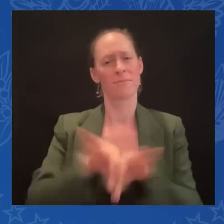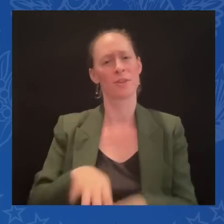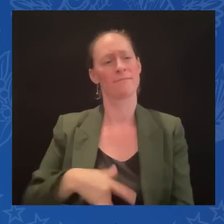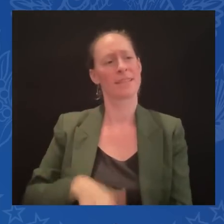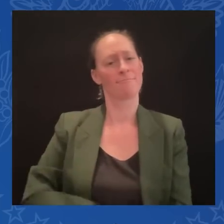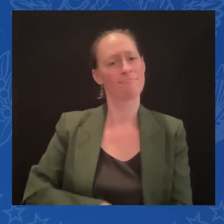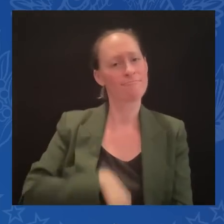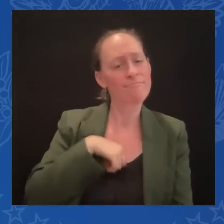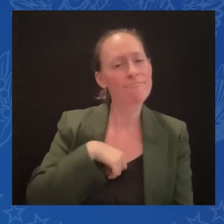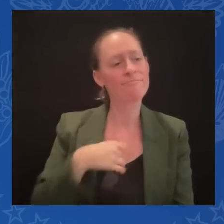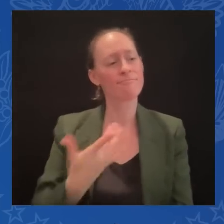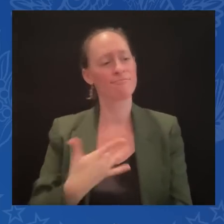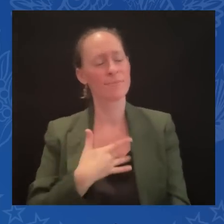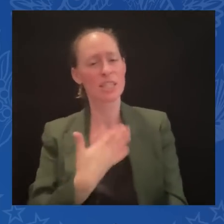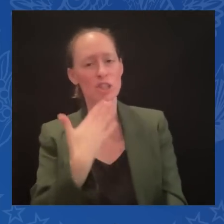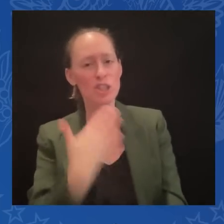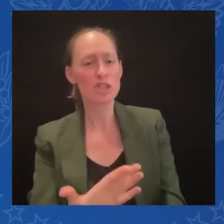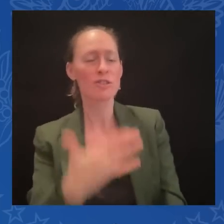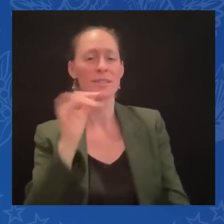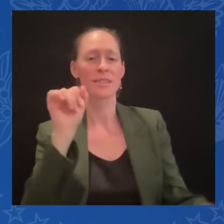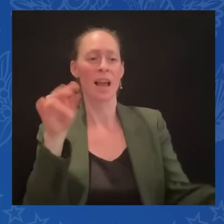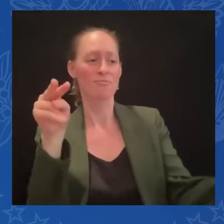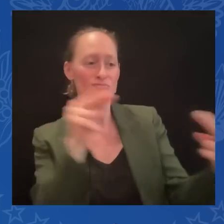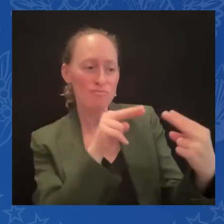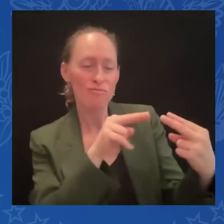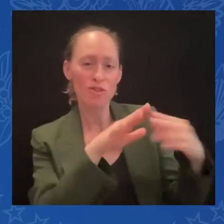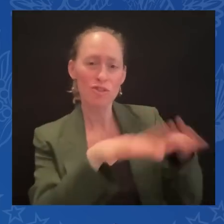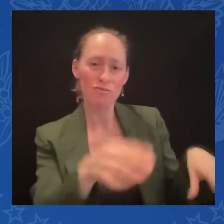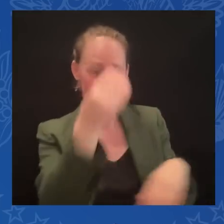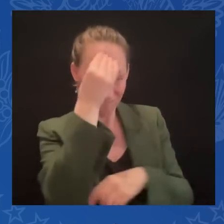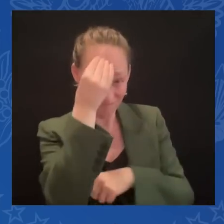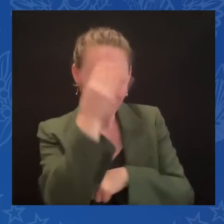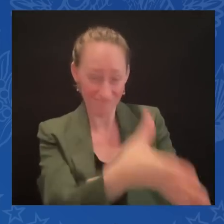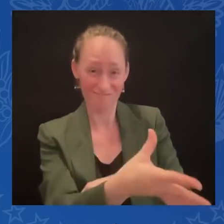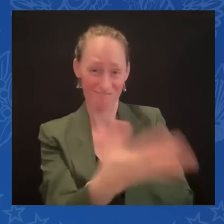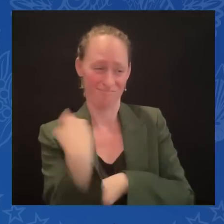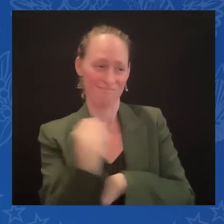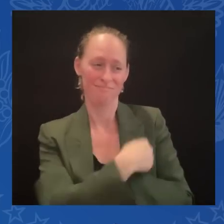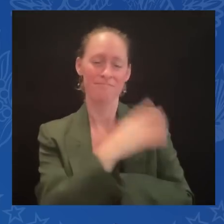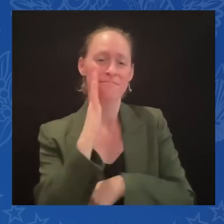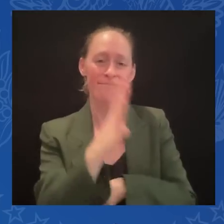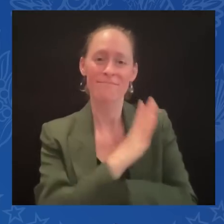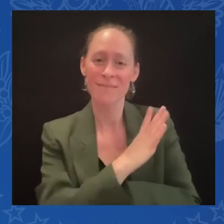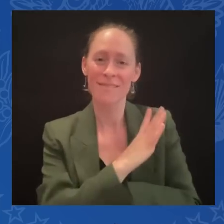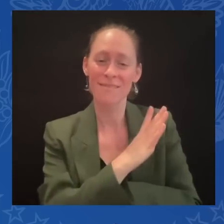That's Bidenomics. It's rooted in what always worked best for this country: investing in America.